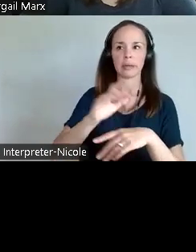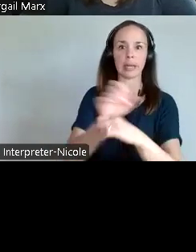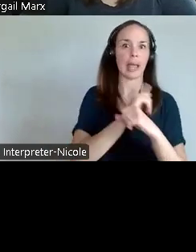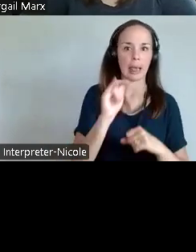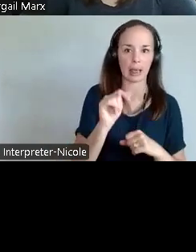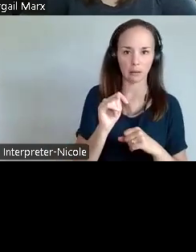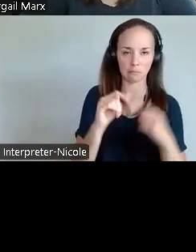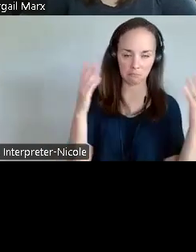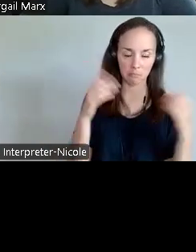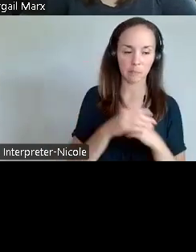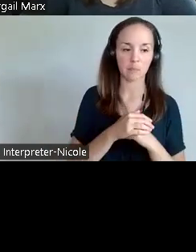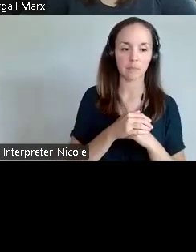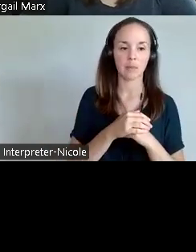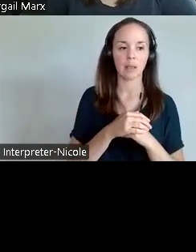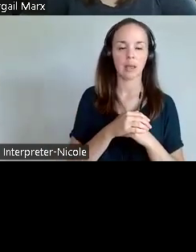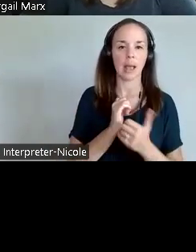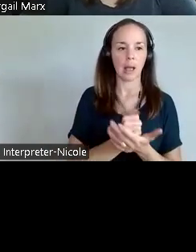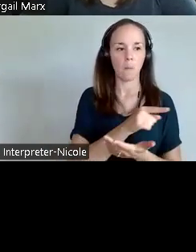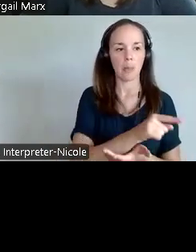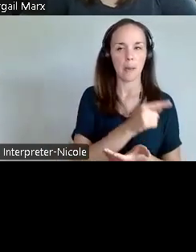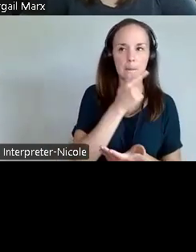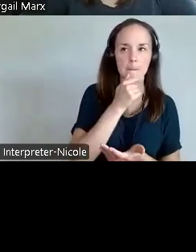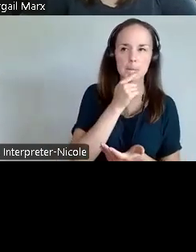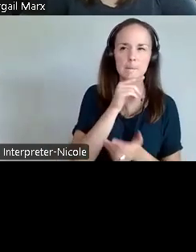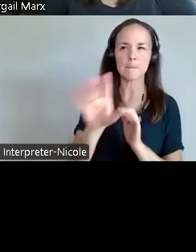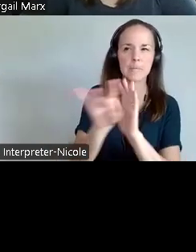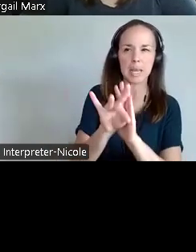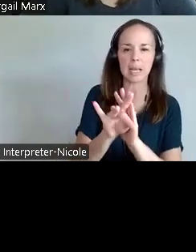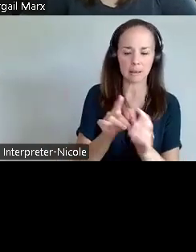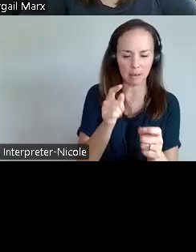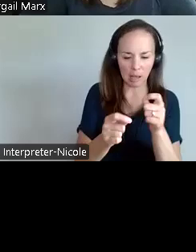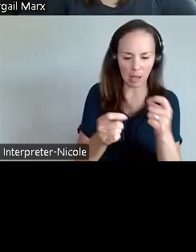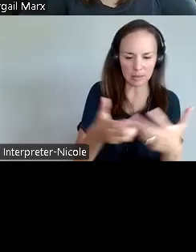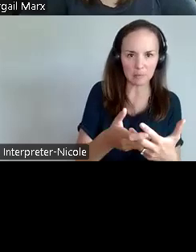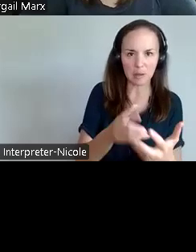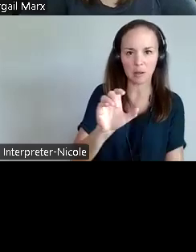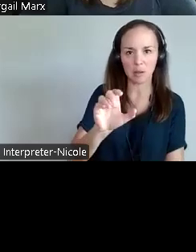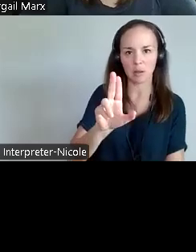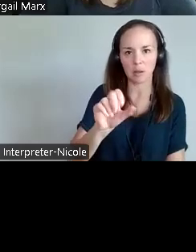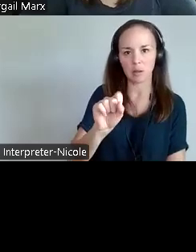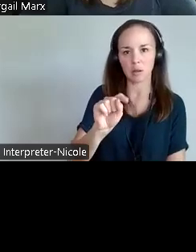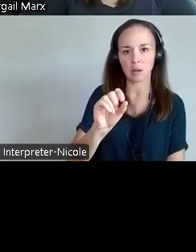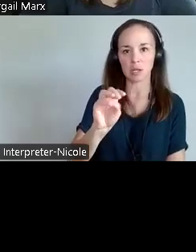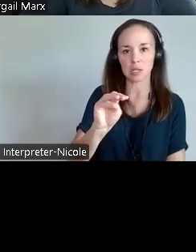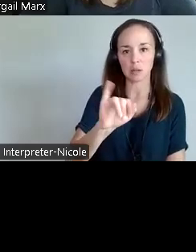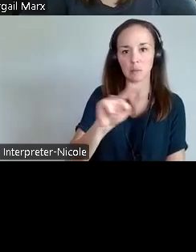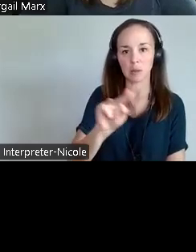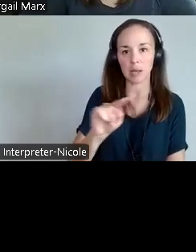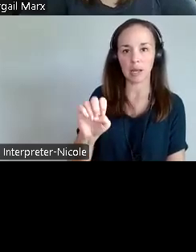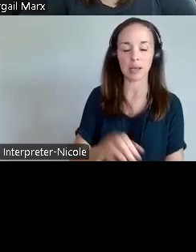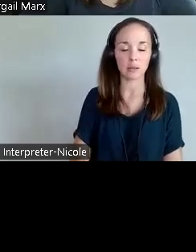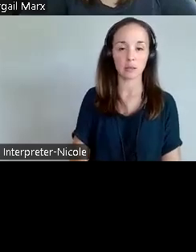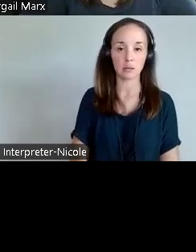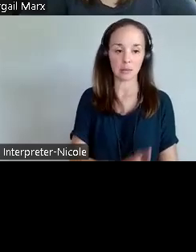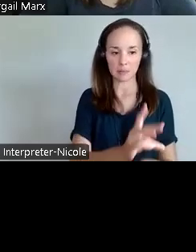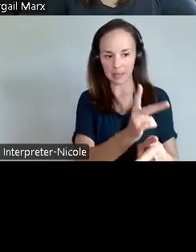It is selecting customizing, maintaining, repairing, those communications devices.